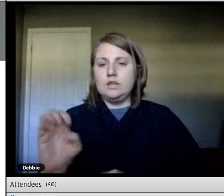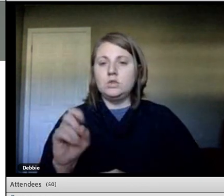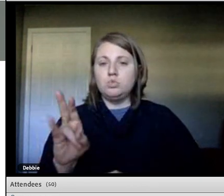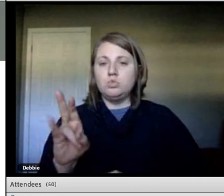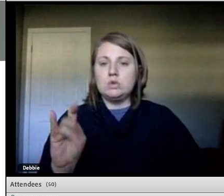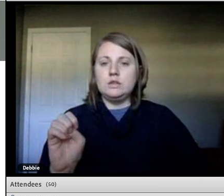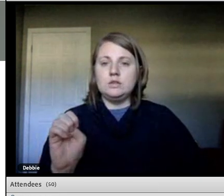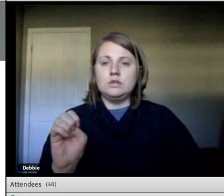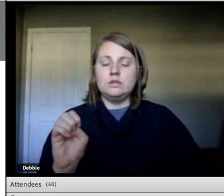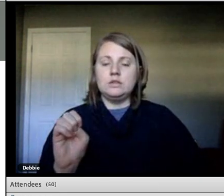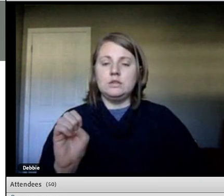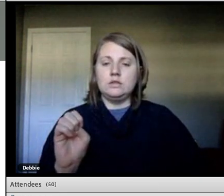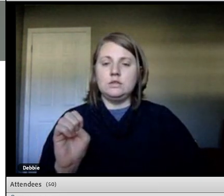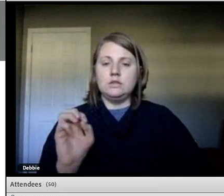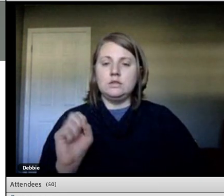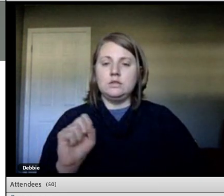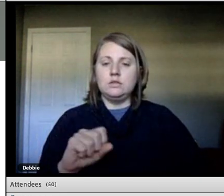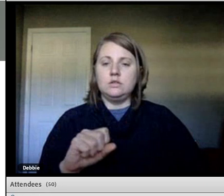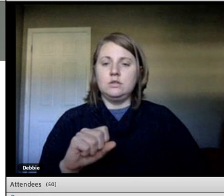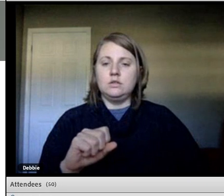Thunderbird, if you need e-mail,